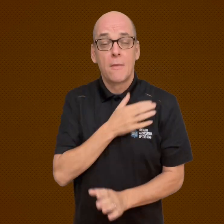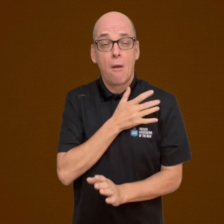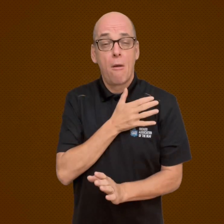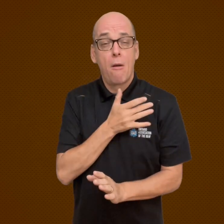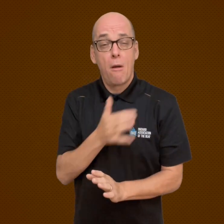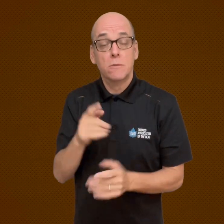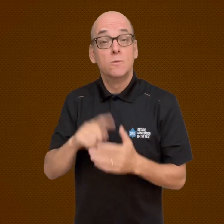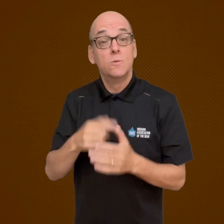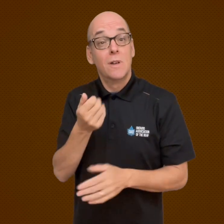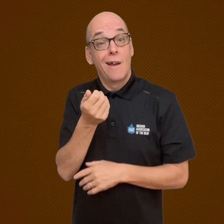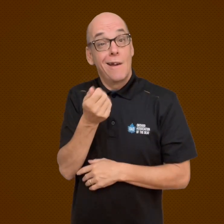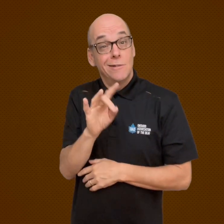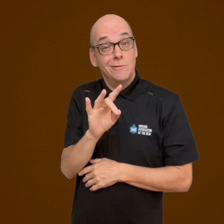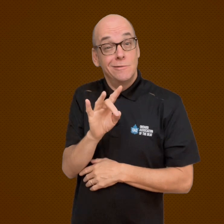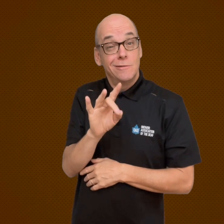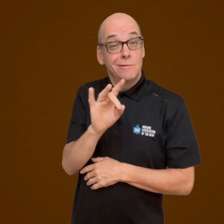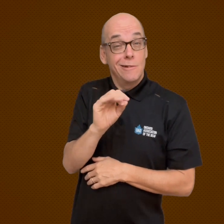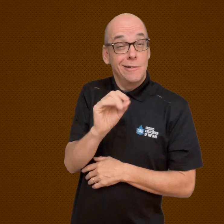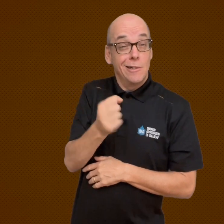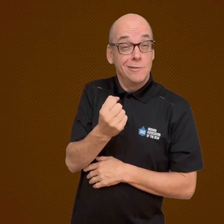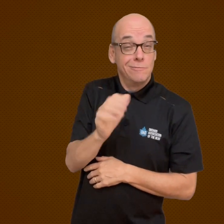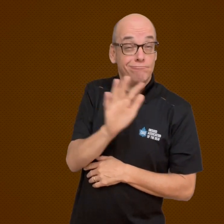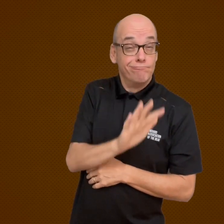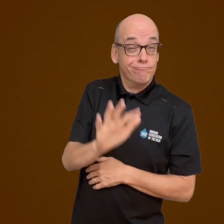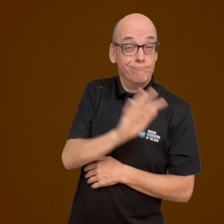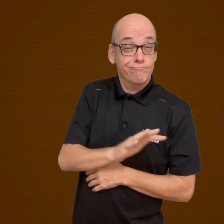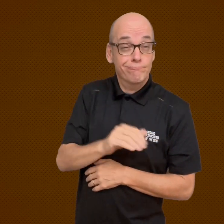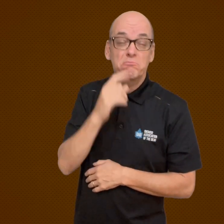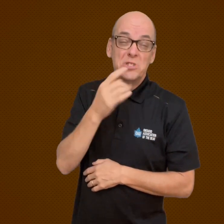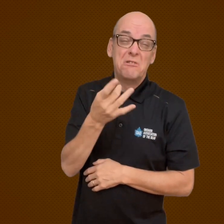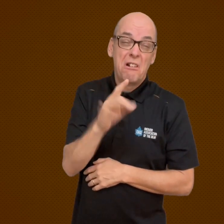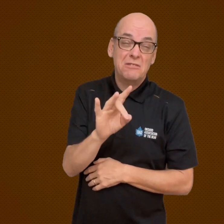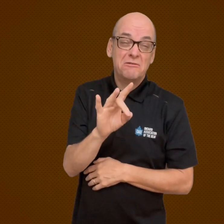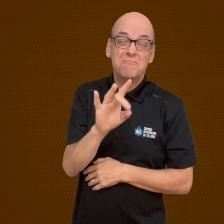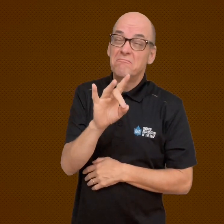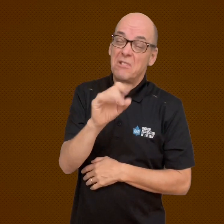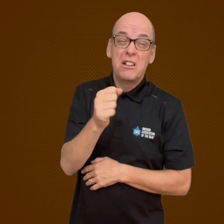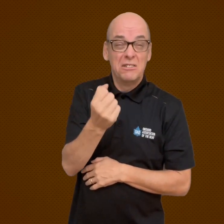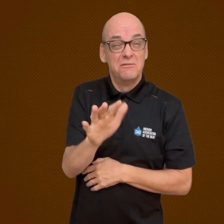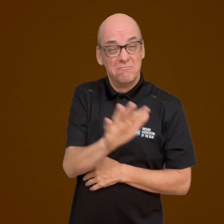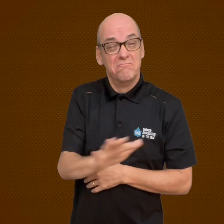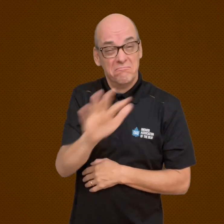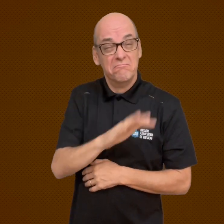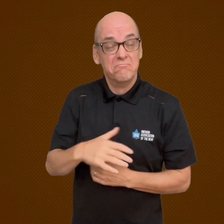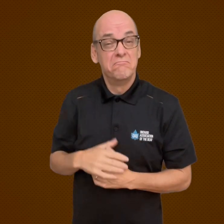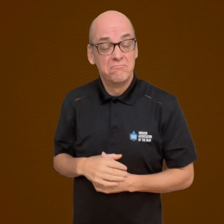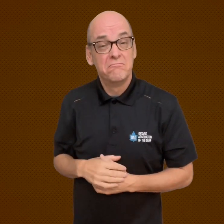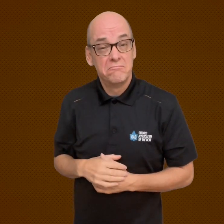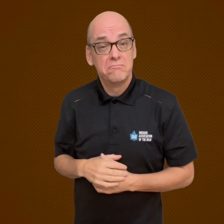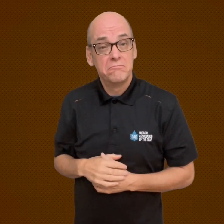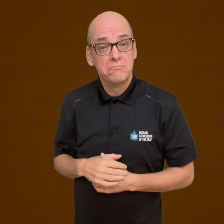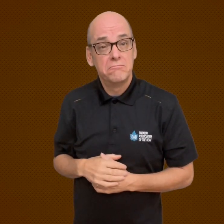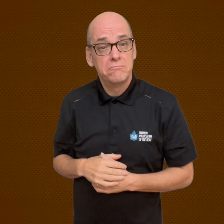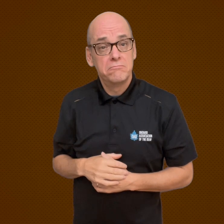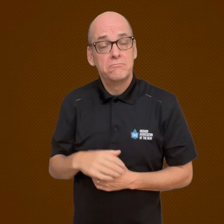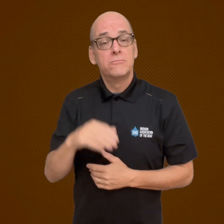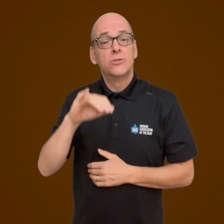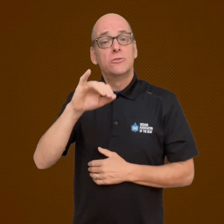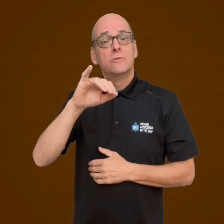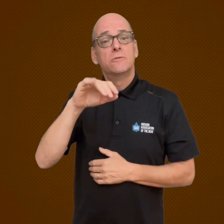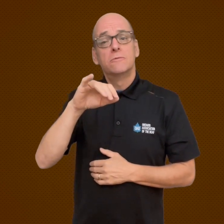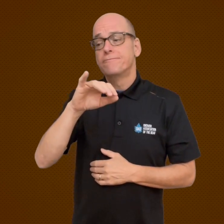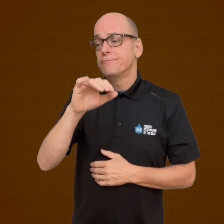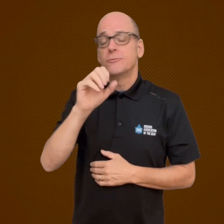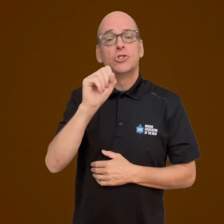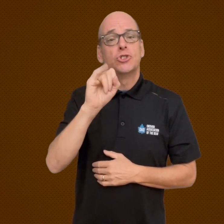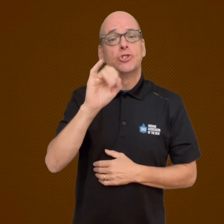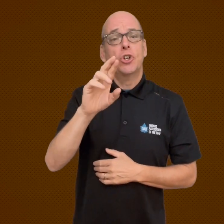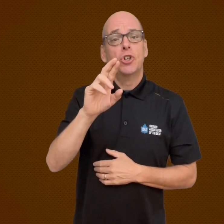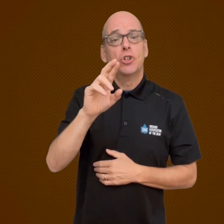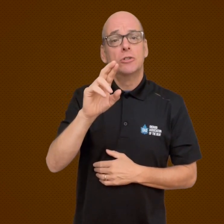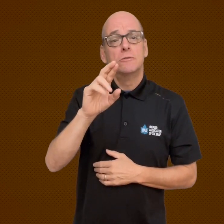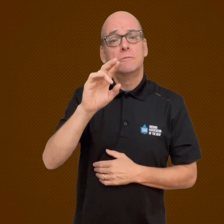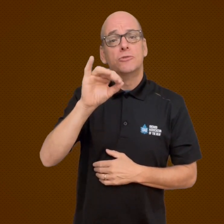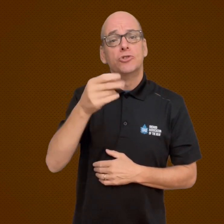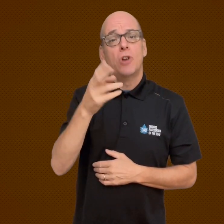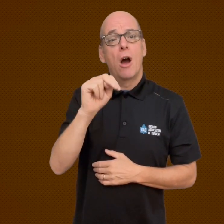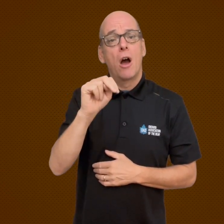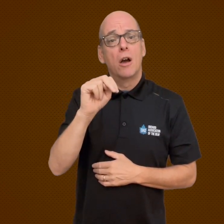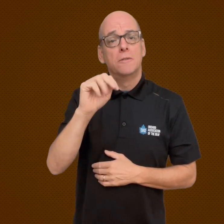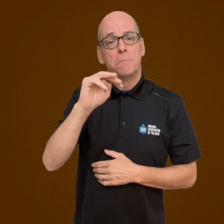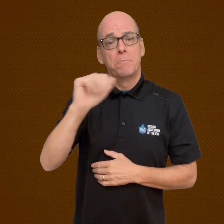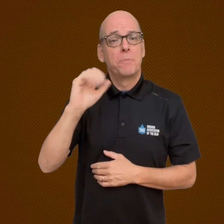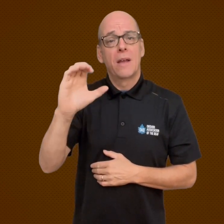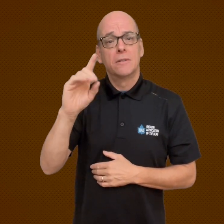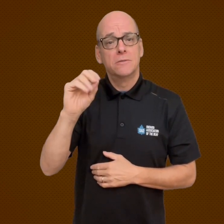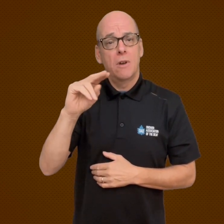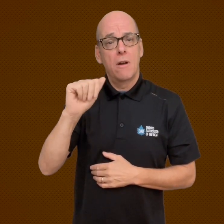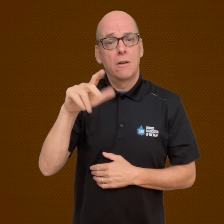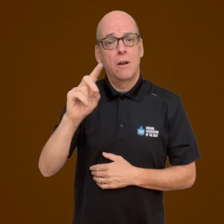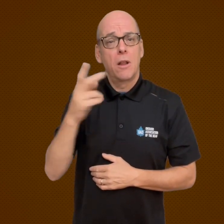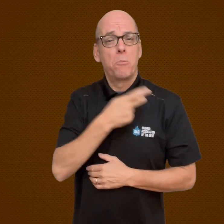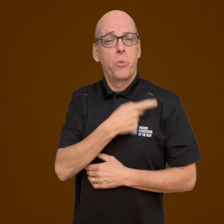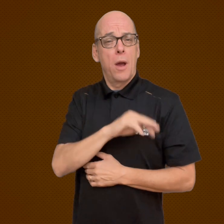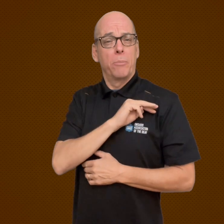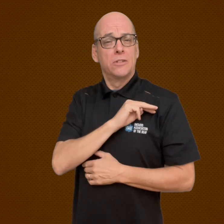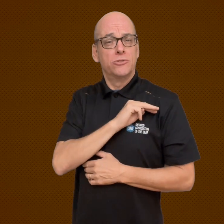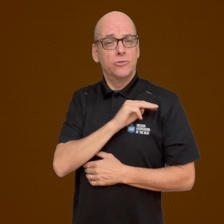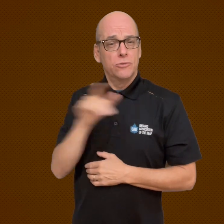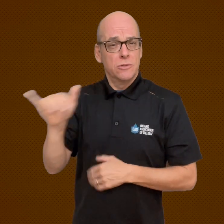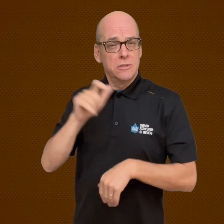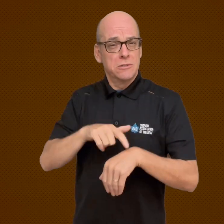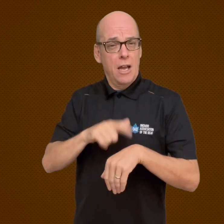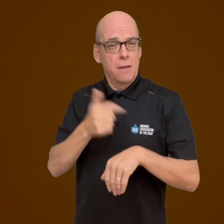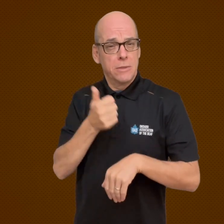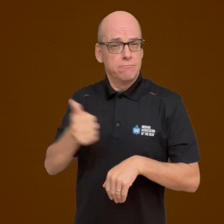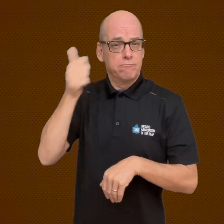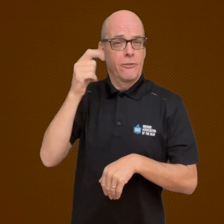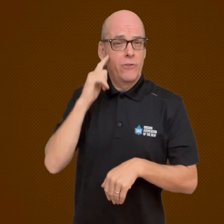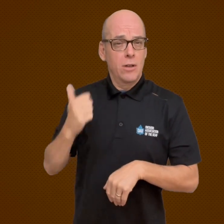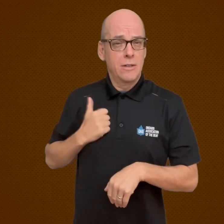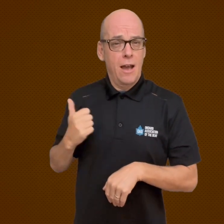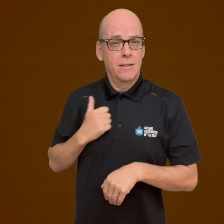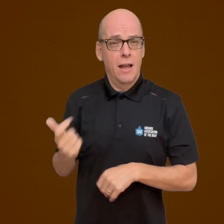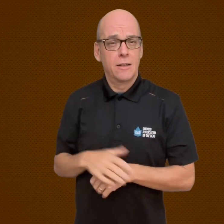Until the 1880s, Sir John MacDonald, who was Canadian Prime Minister at the time,